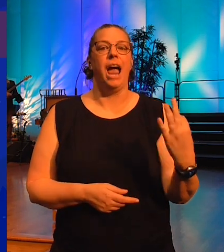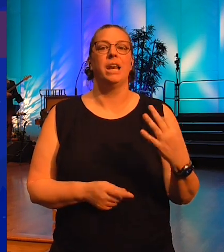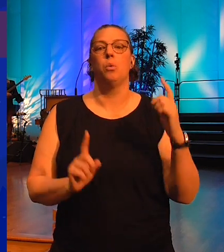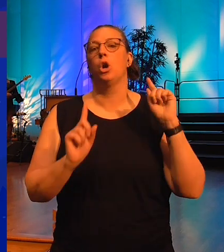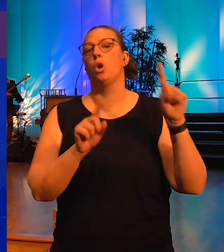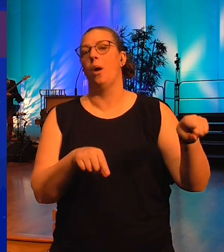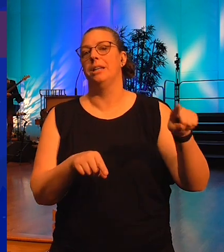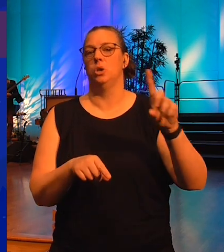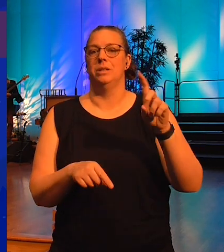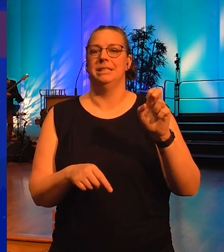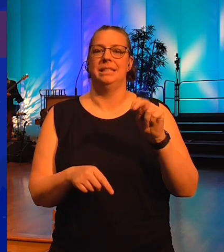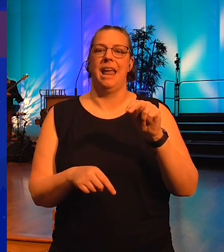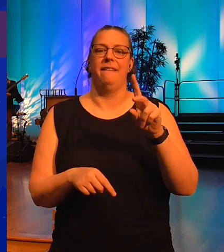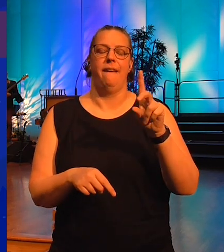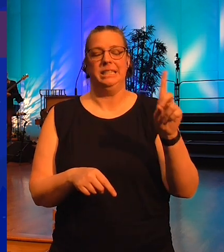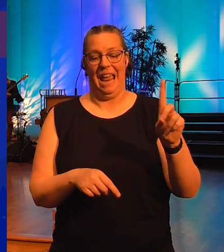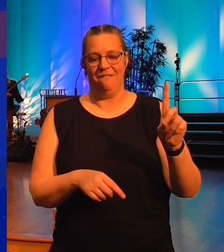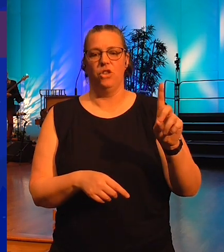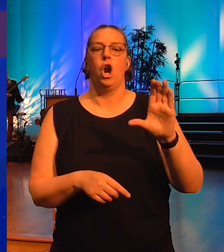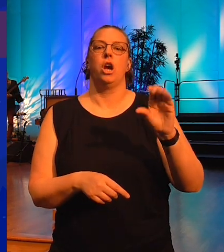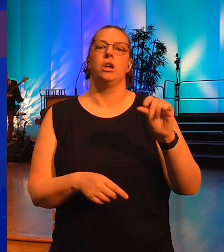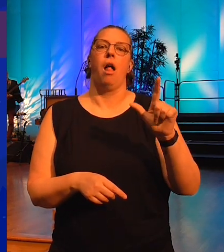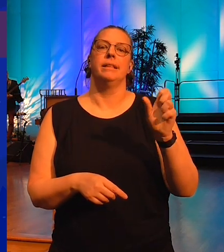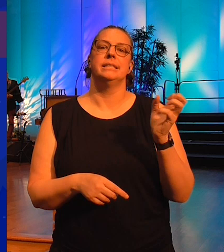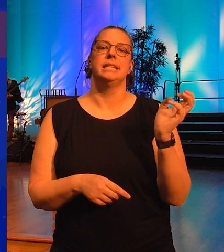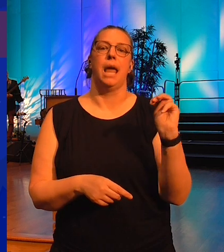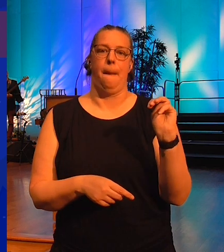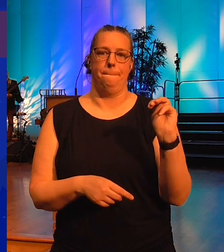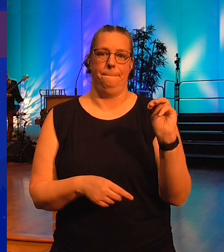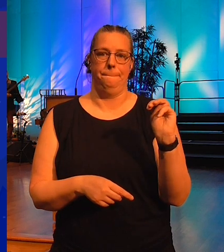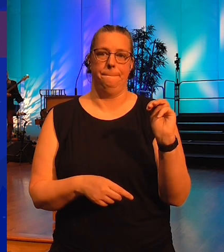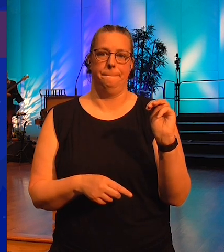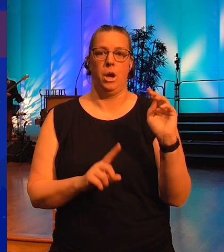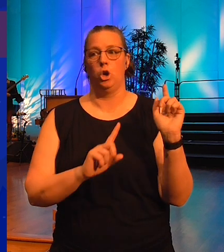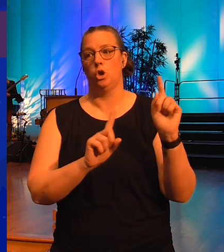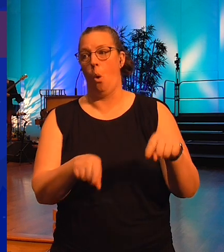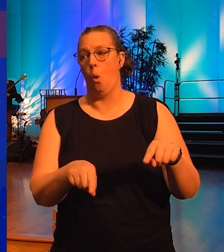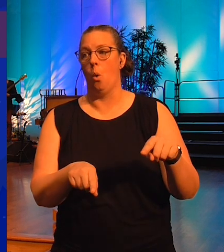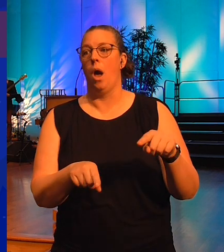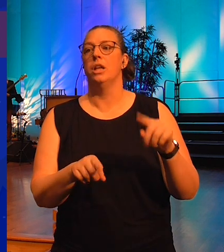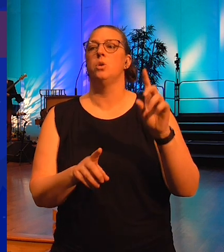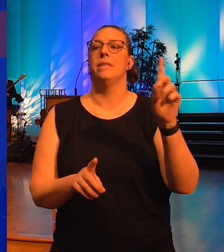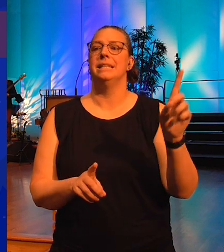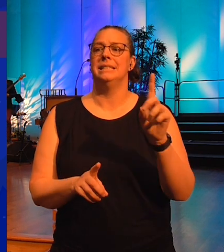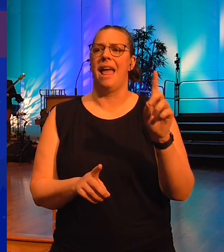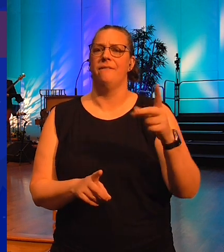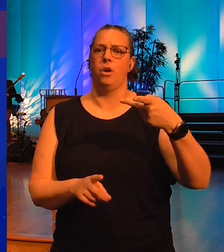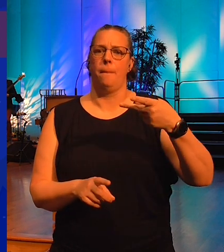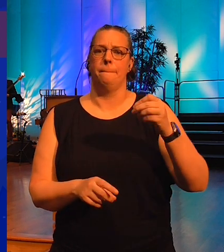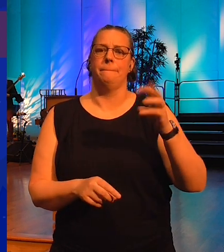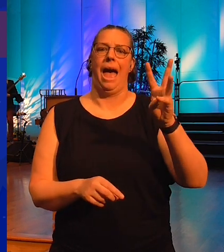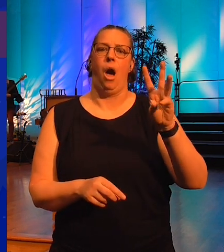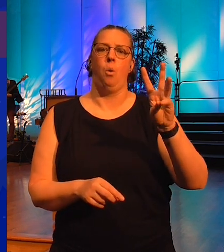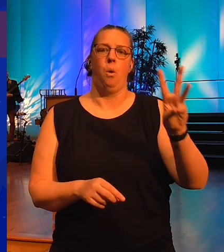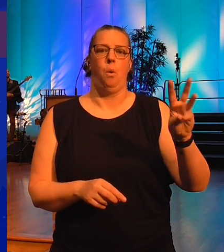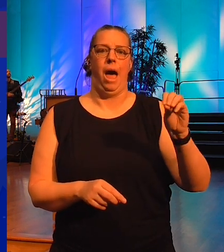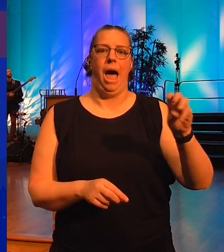Coliseum for an Interfaith field trip to the the Denver powwow and uh we're going to meet at 6:45